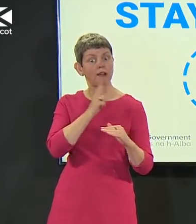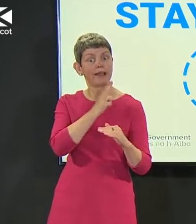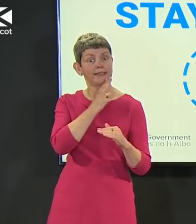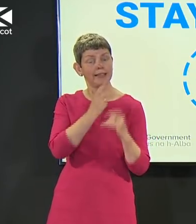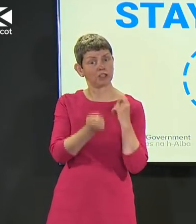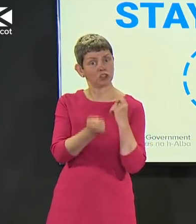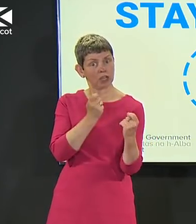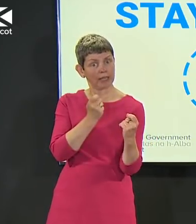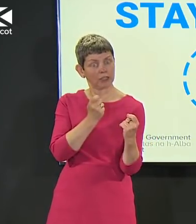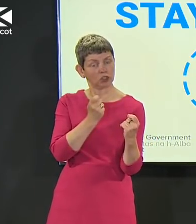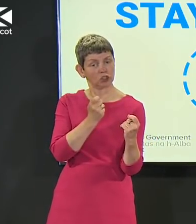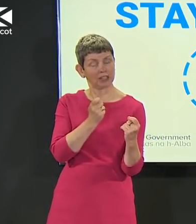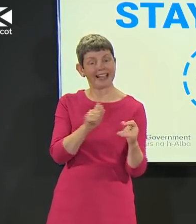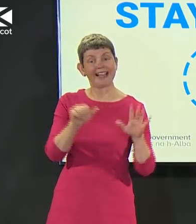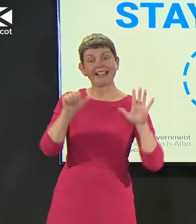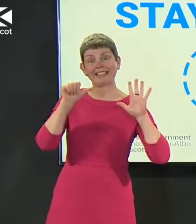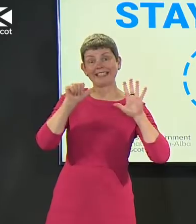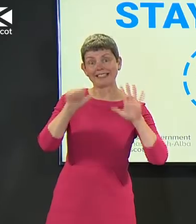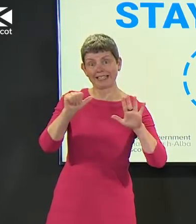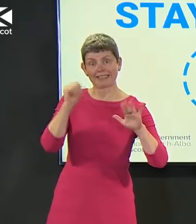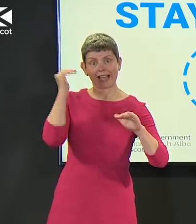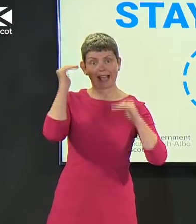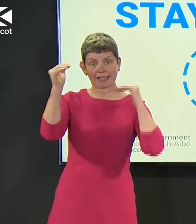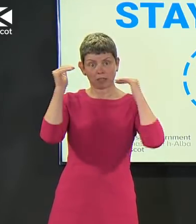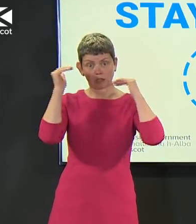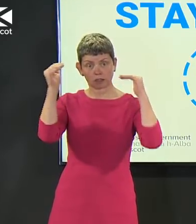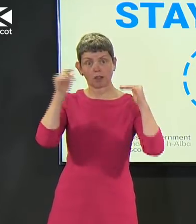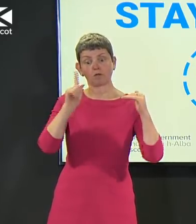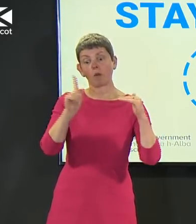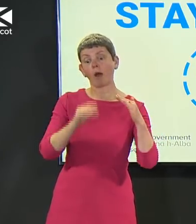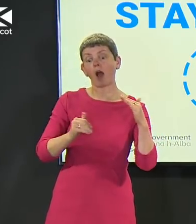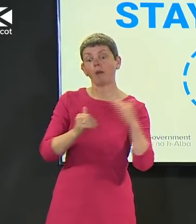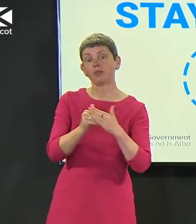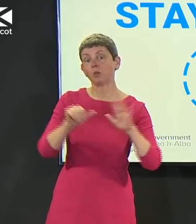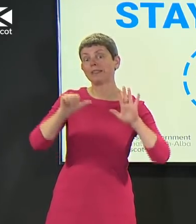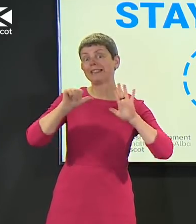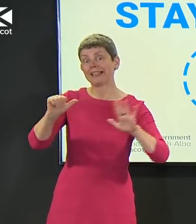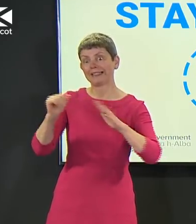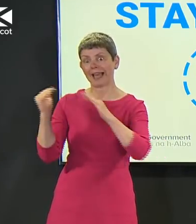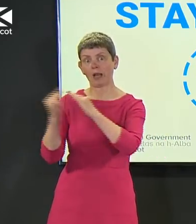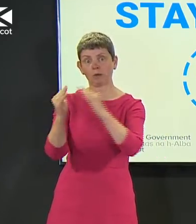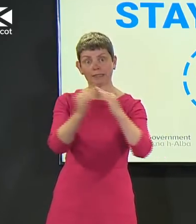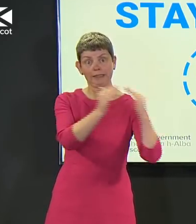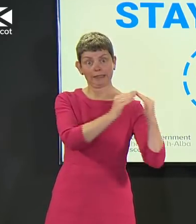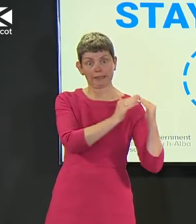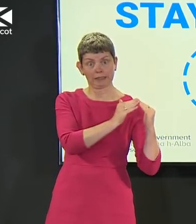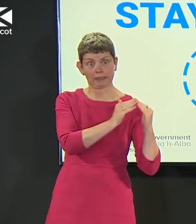six adults from up to six households so that's quite a significant relaxation of that outdoor